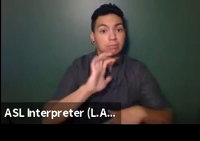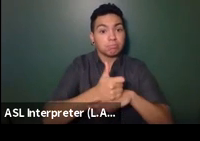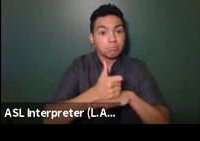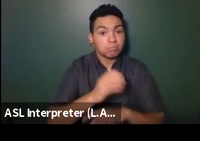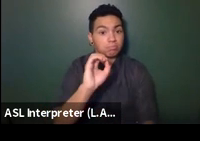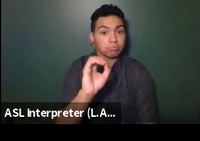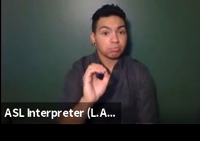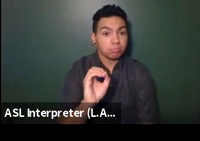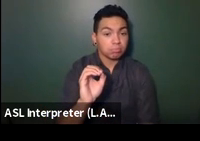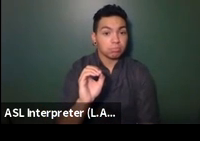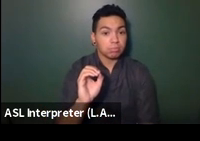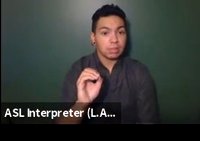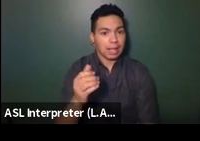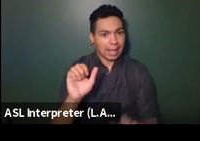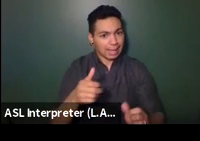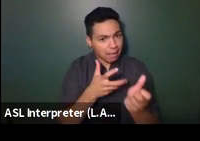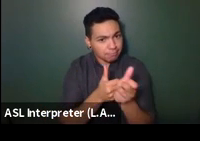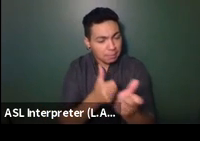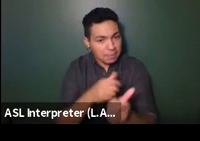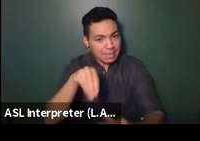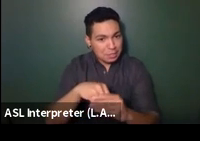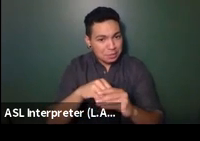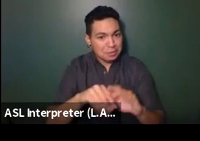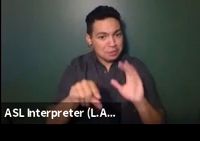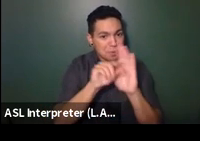ESD 189 - Amy Colburn: I can still keep track of them in the gradebook. But they're not going to count towards the total grade.